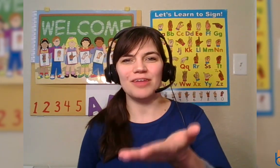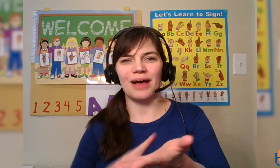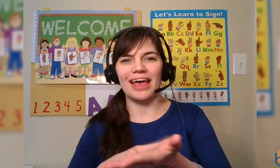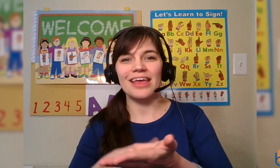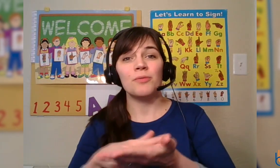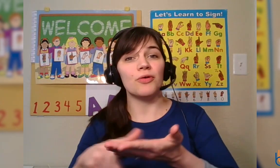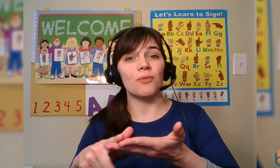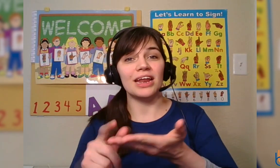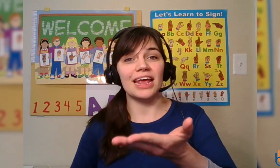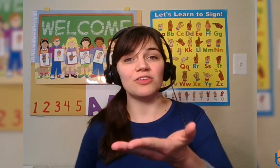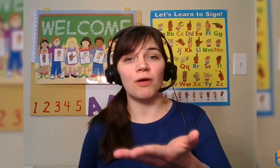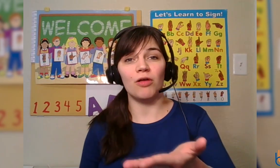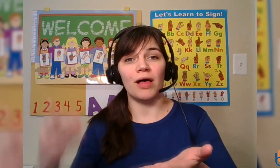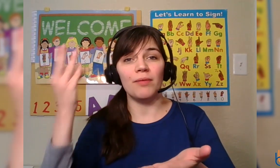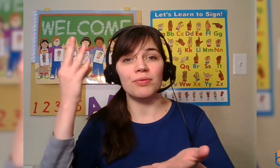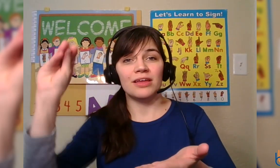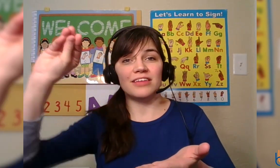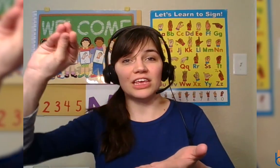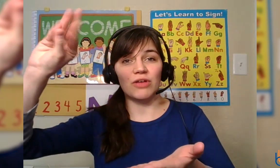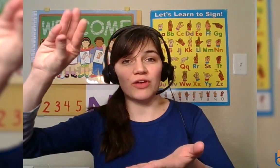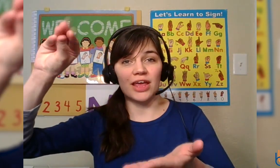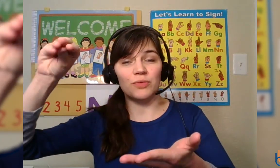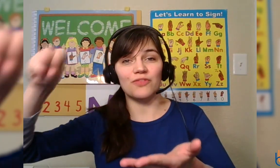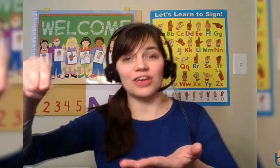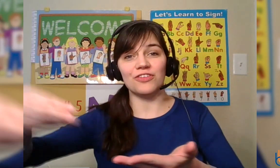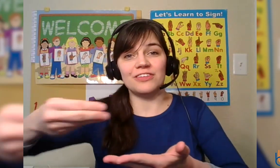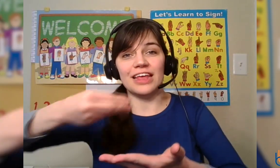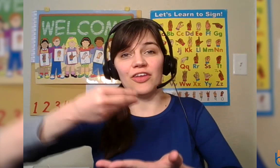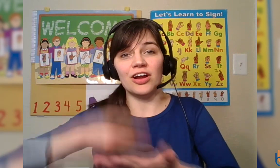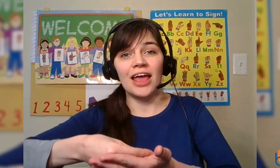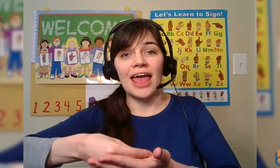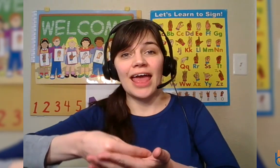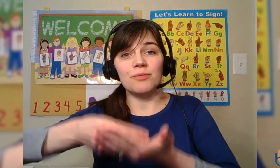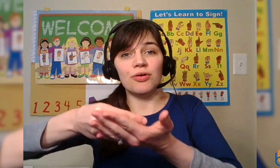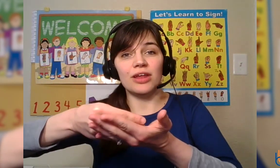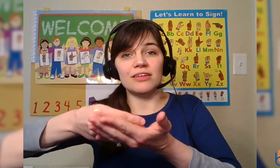buy, put one hand palm up. Take your other hand with fingers together and put it in